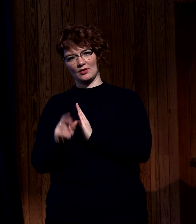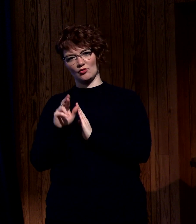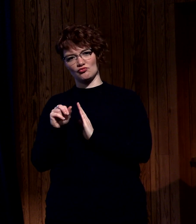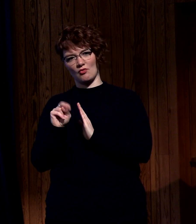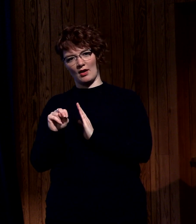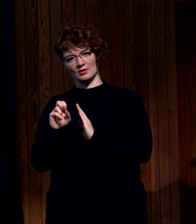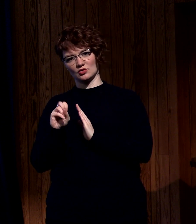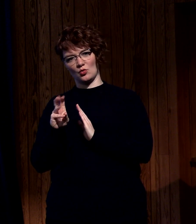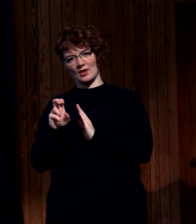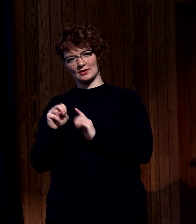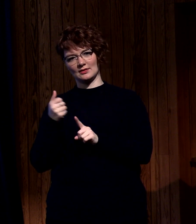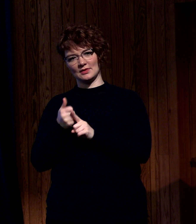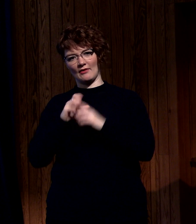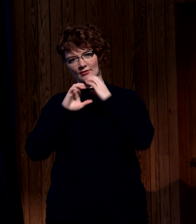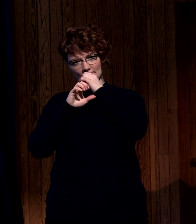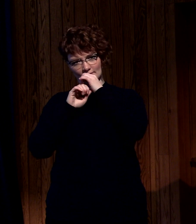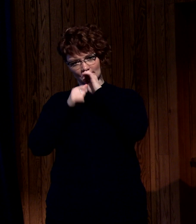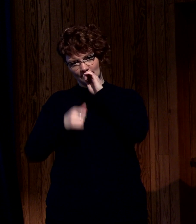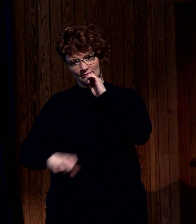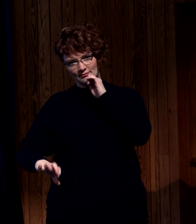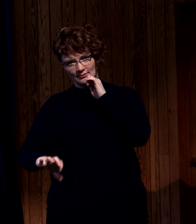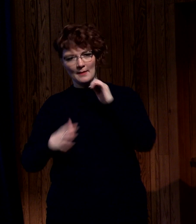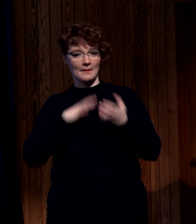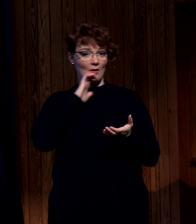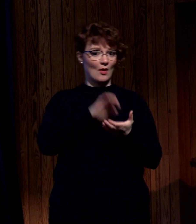saxophone. And Greta will tell you that I have no rhythm